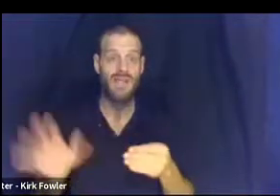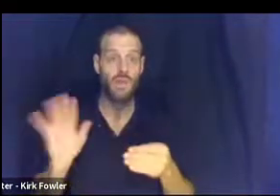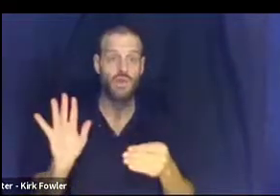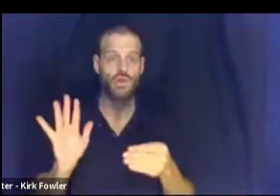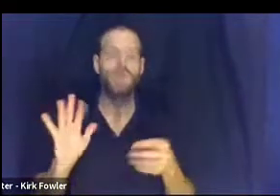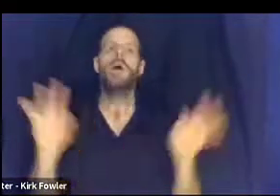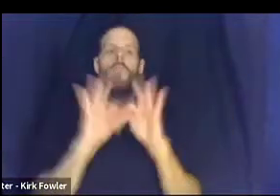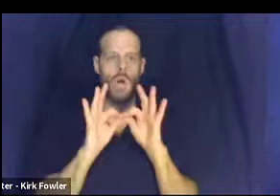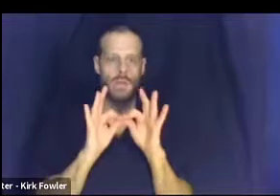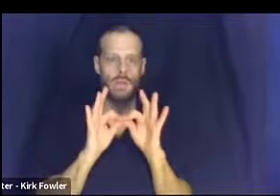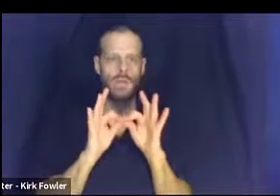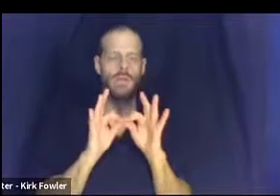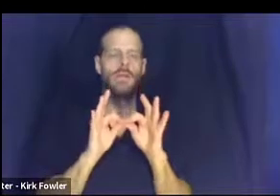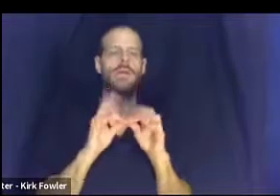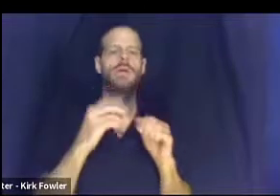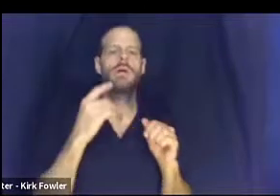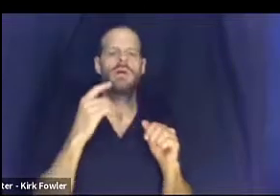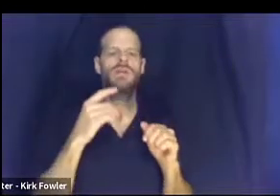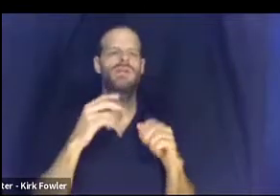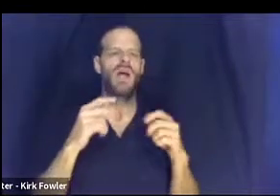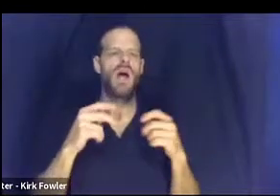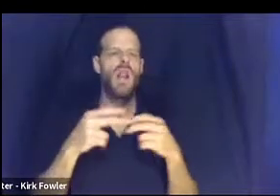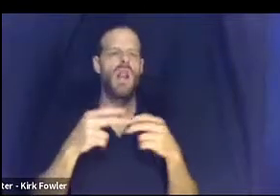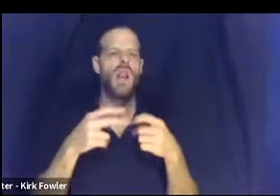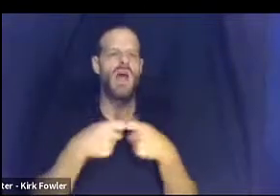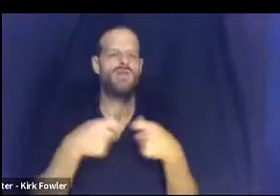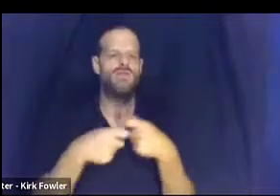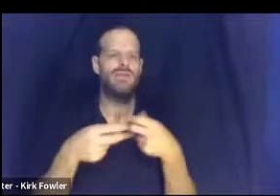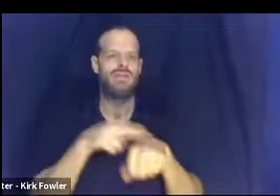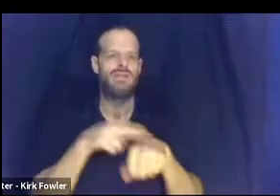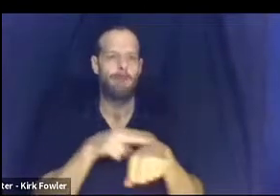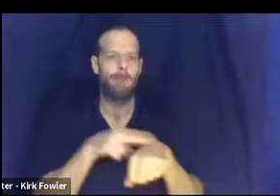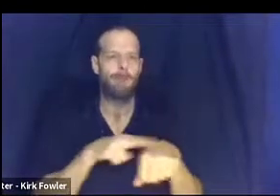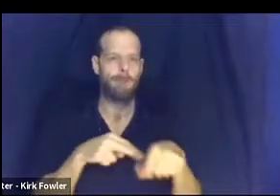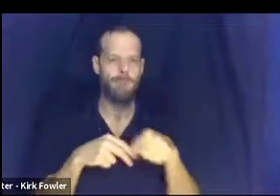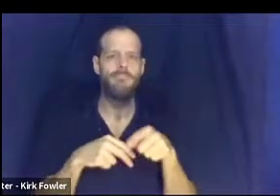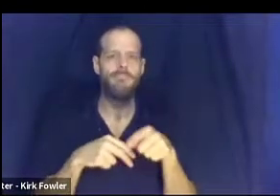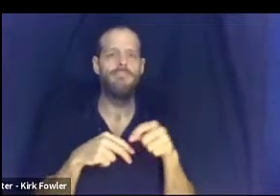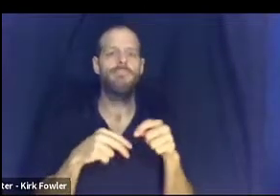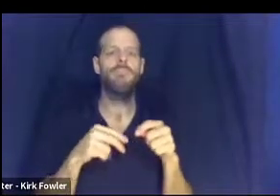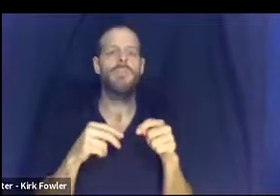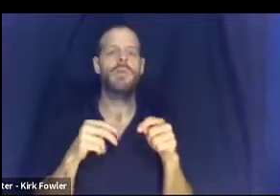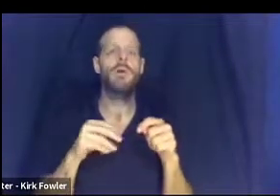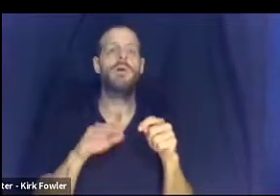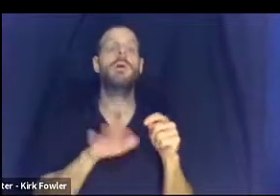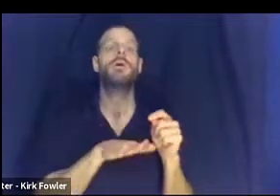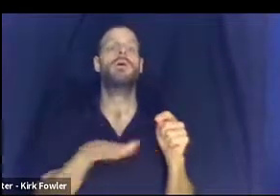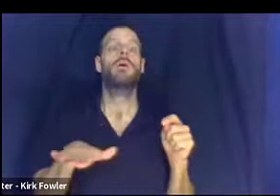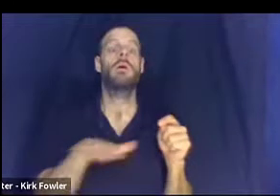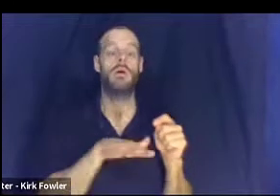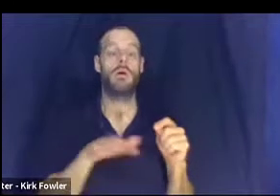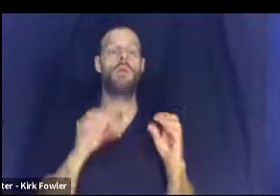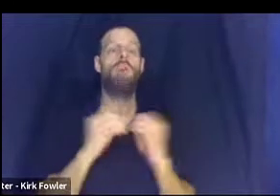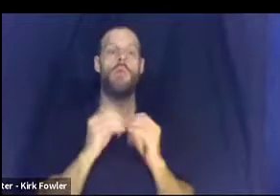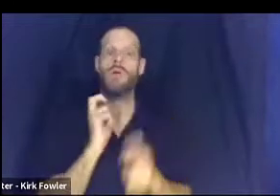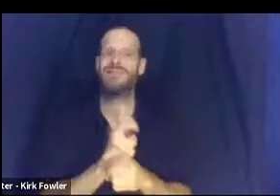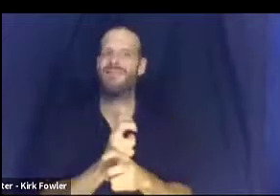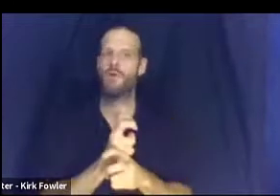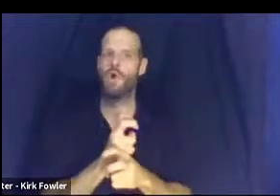because we remember that the lower visual field is much more difficult for a child with CVI almost always.